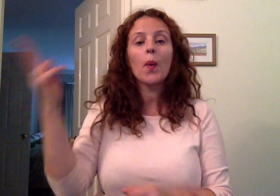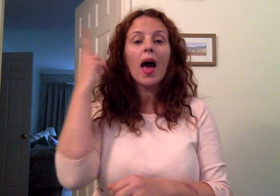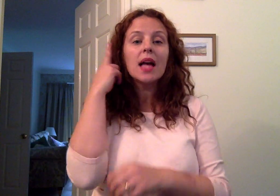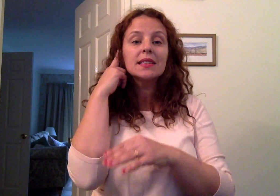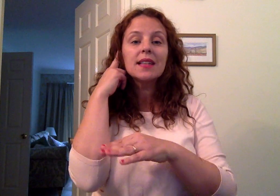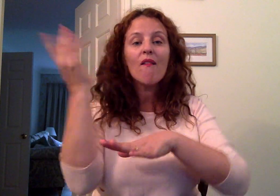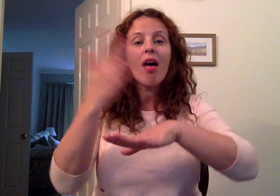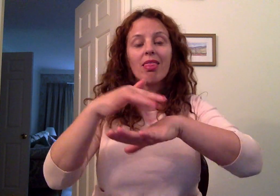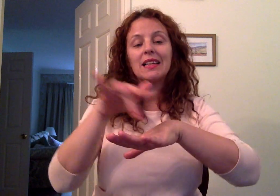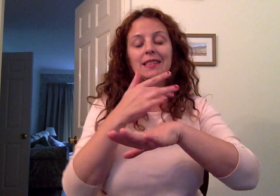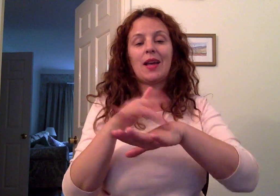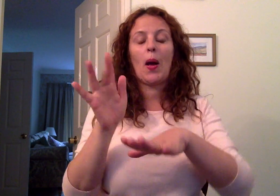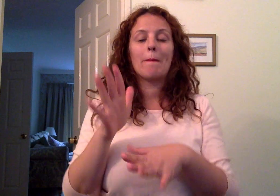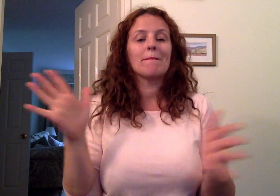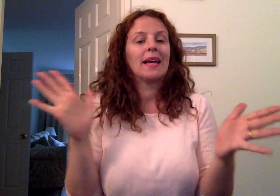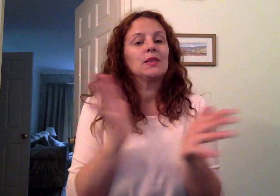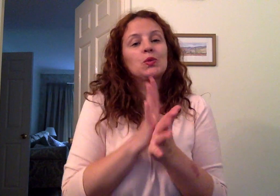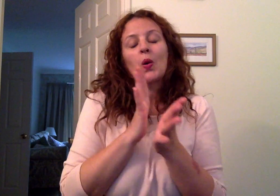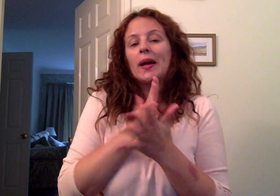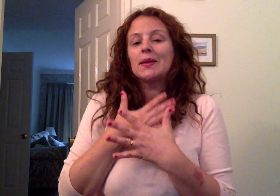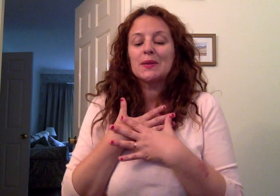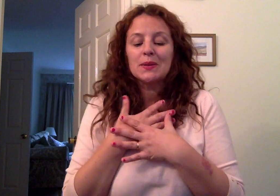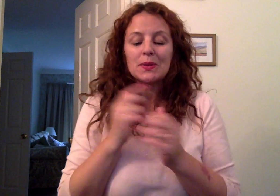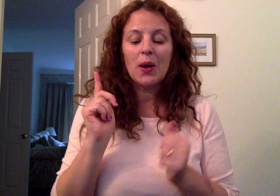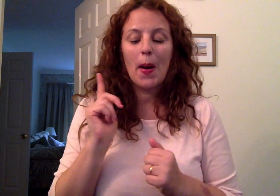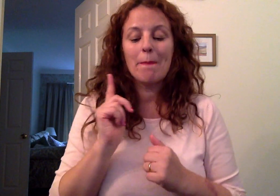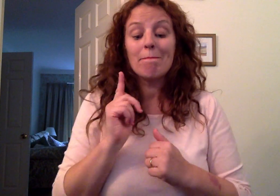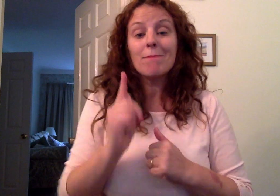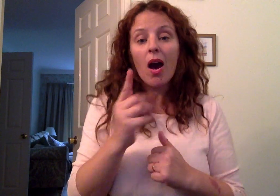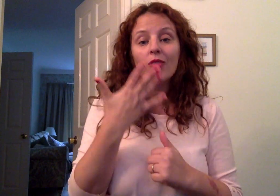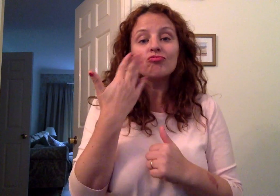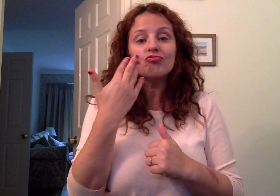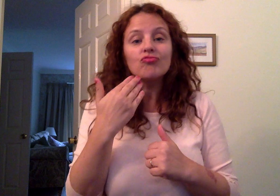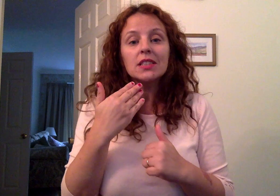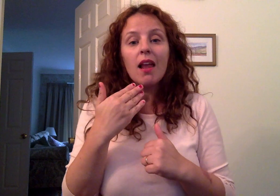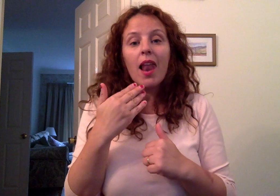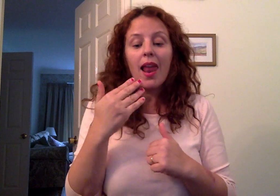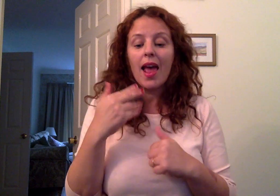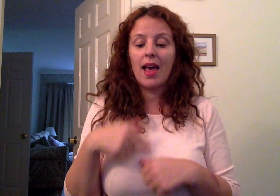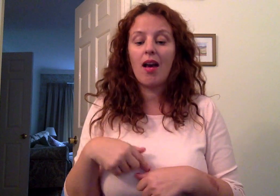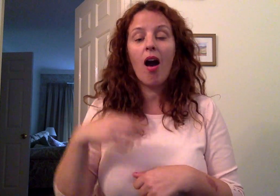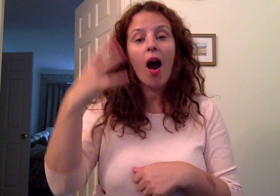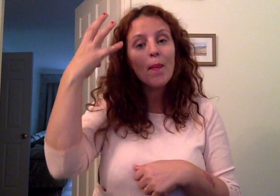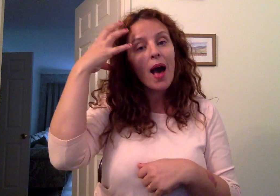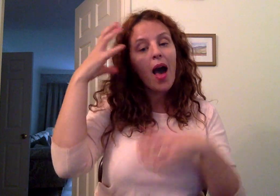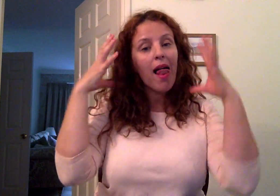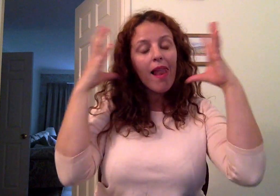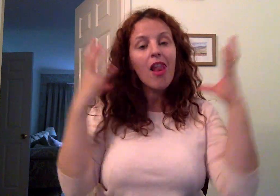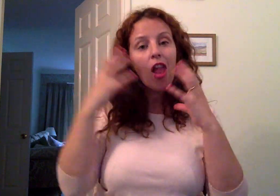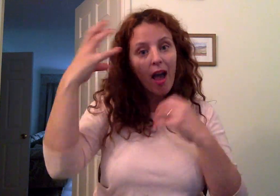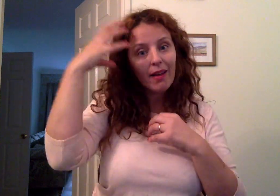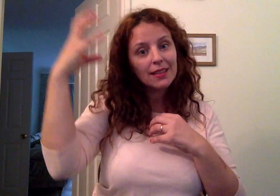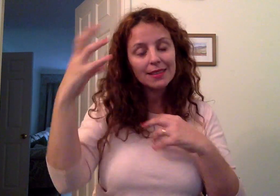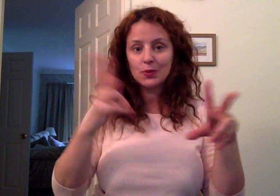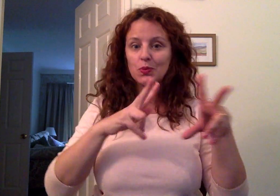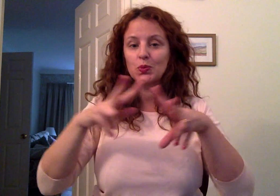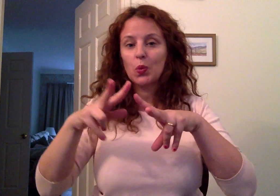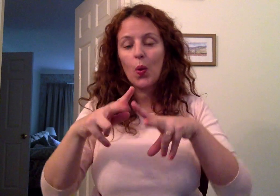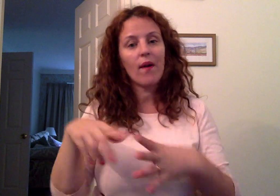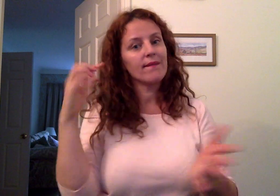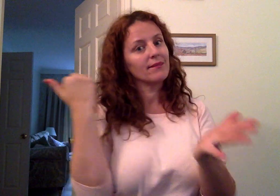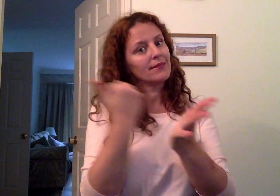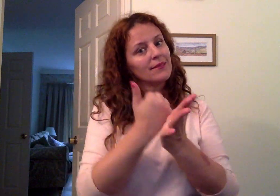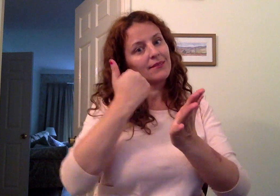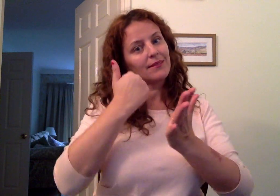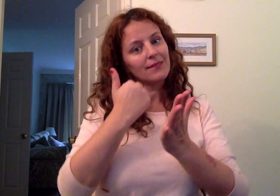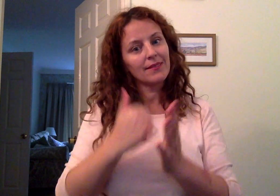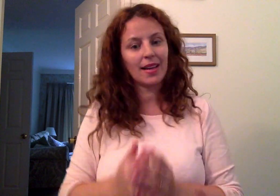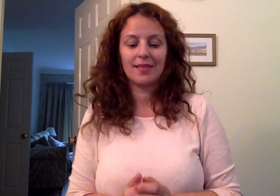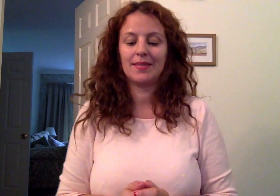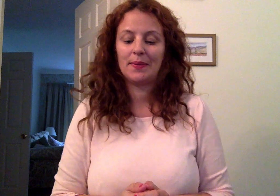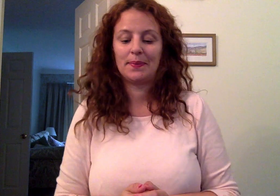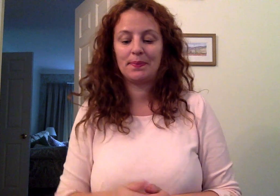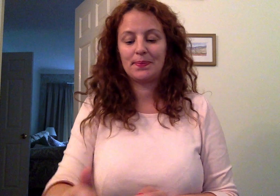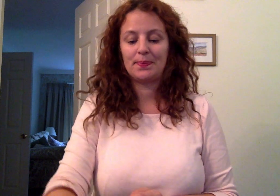Deaf theatre enjoy but recently Lion King saw, fantastic!